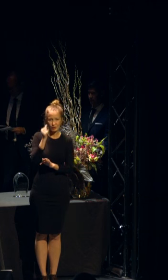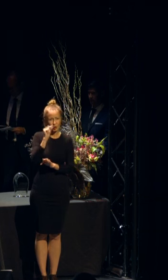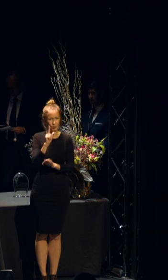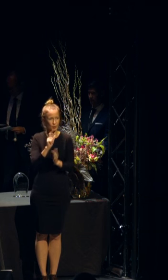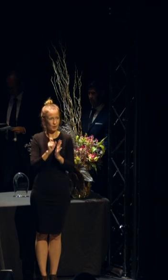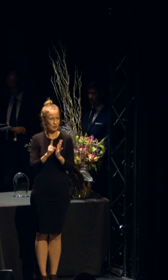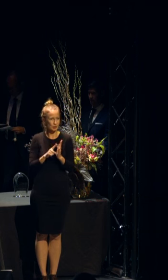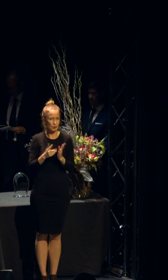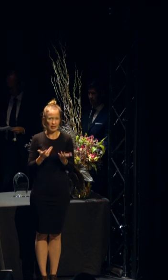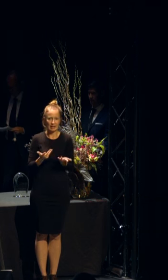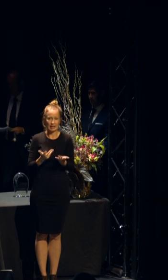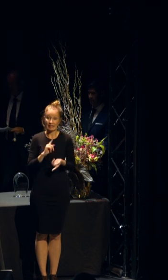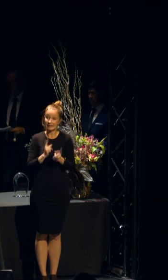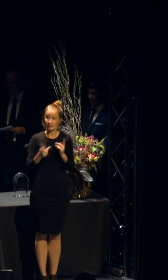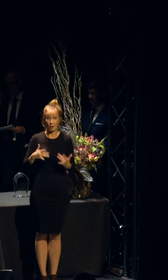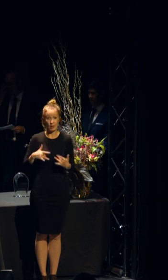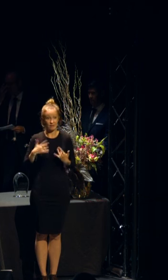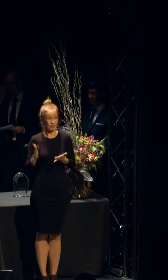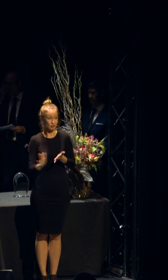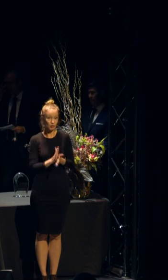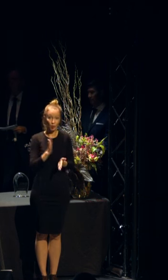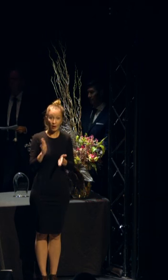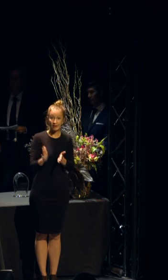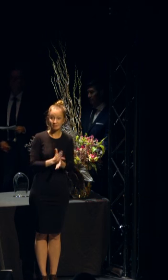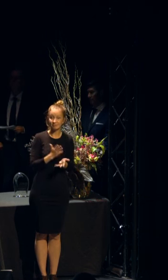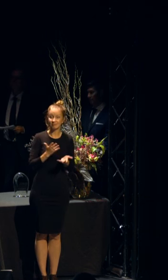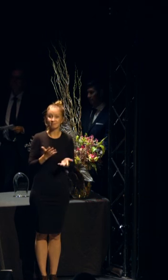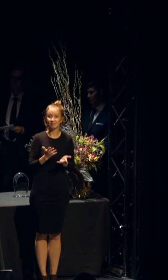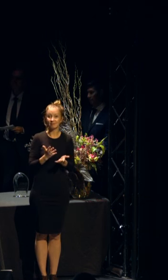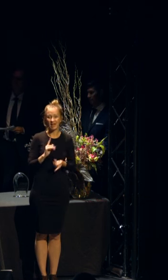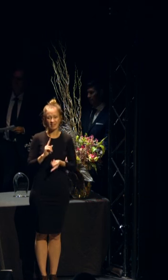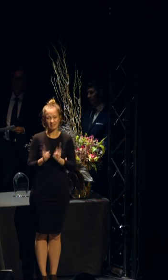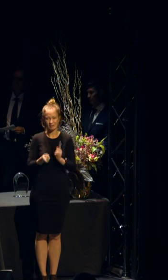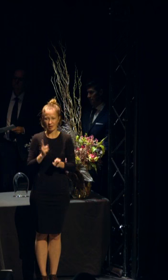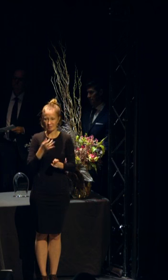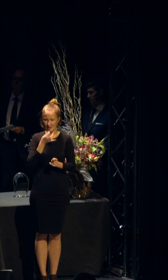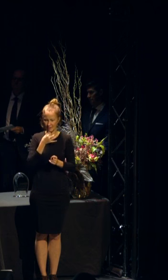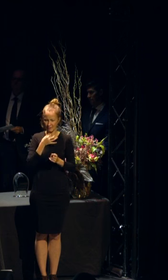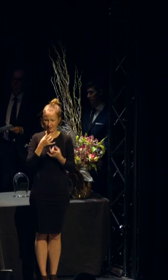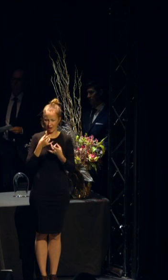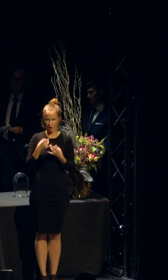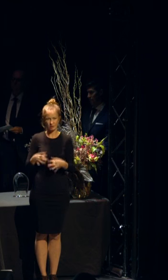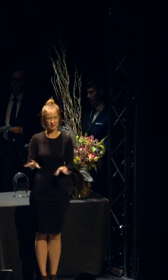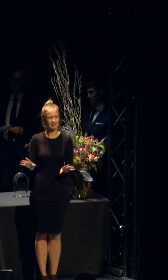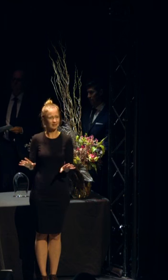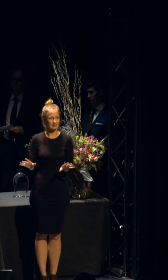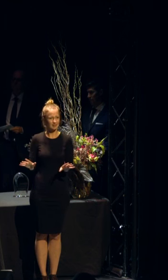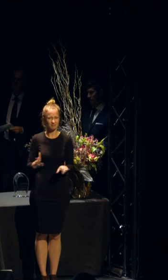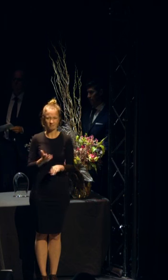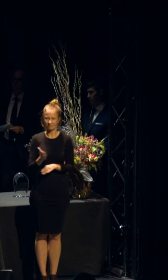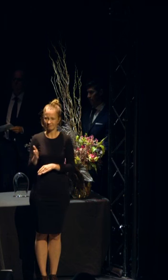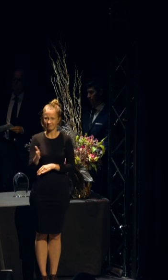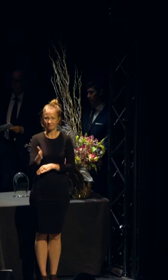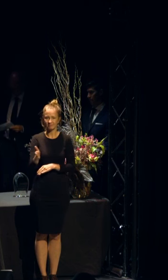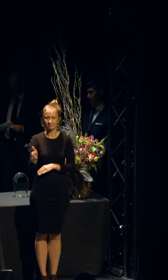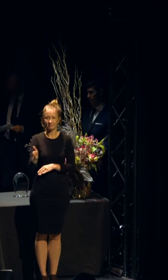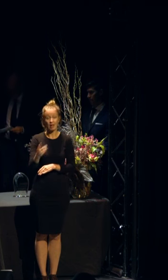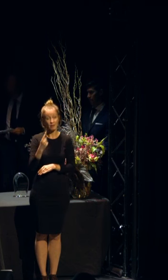Sometimes we feel joy and sometimes we are a bit lost. And I think that, at the end of the day, though,